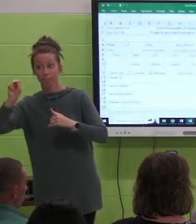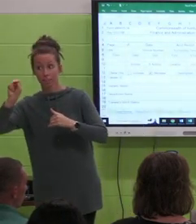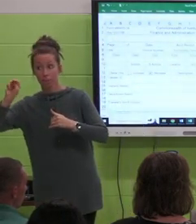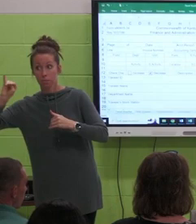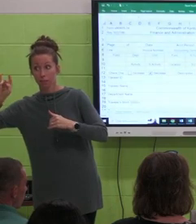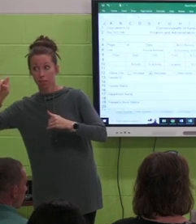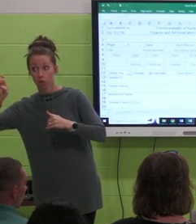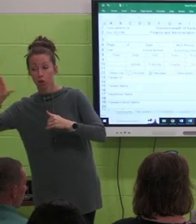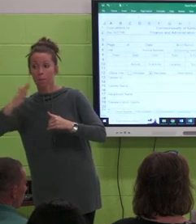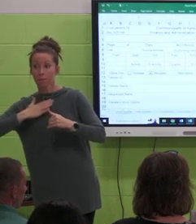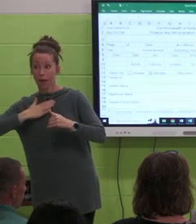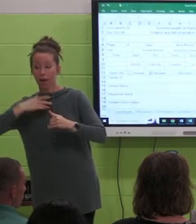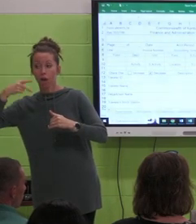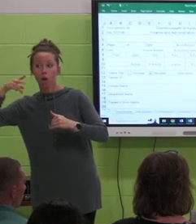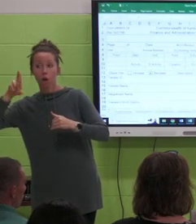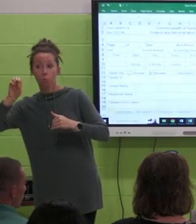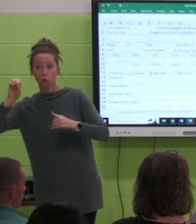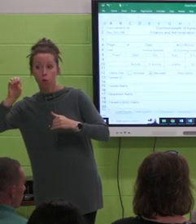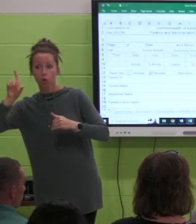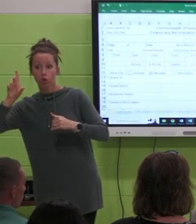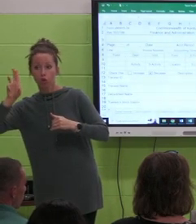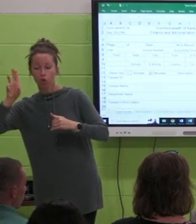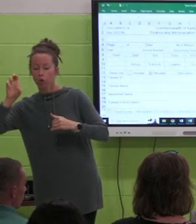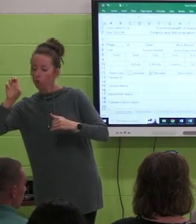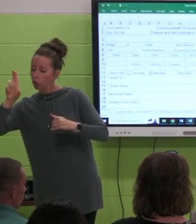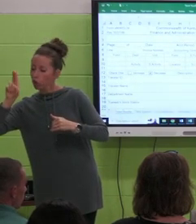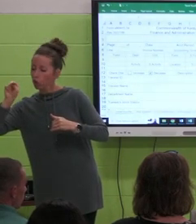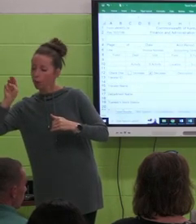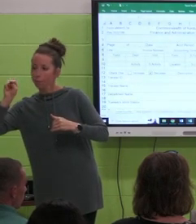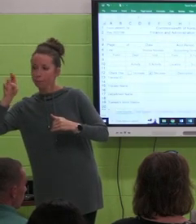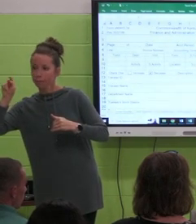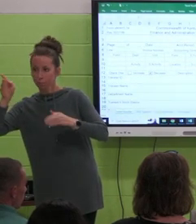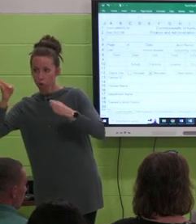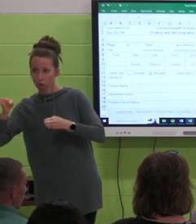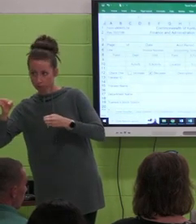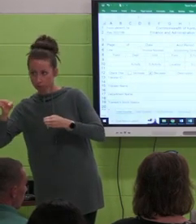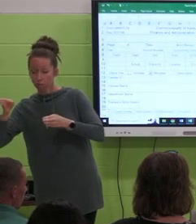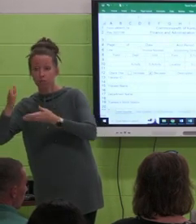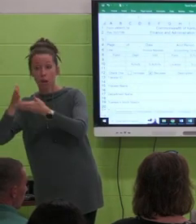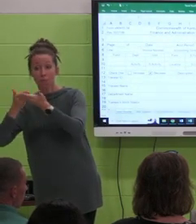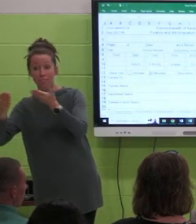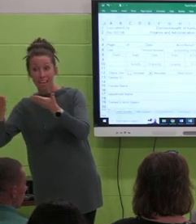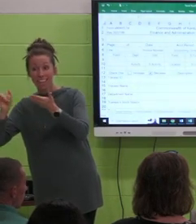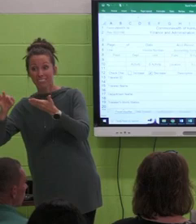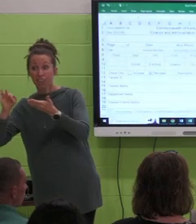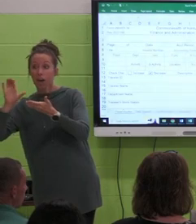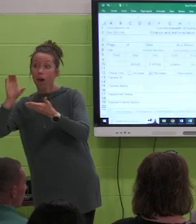who's my procurement person okay because some things if it's a commodity it has to be procured